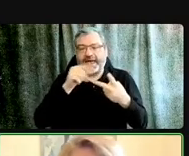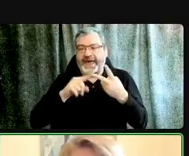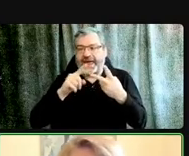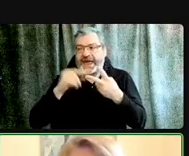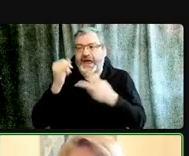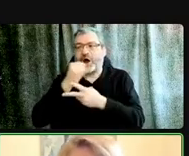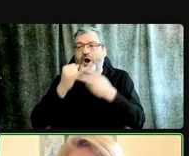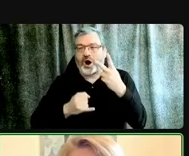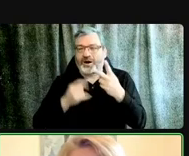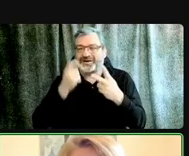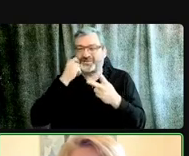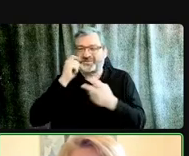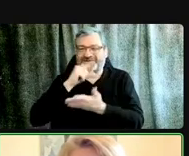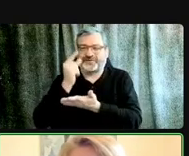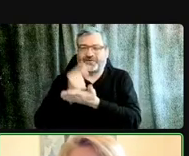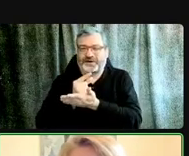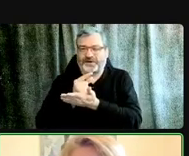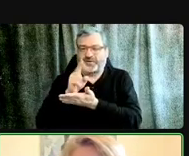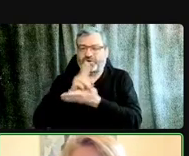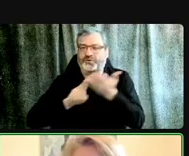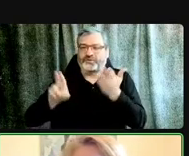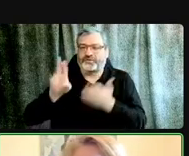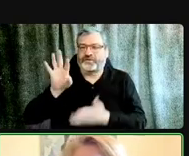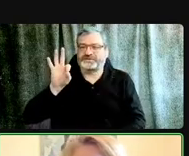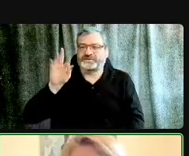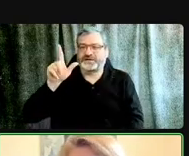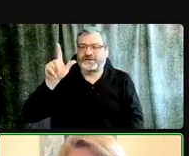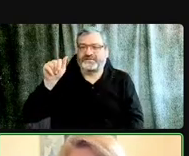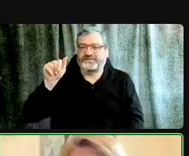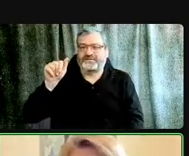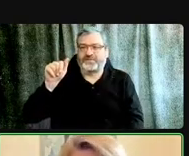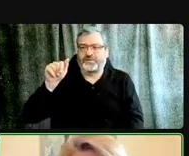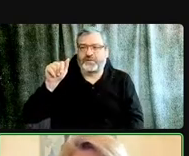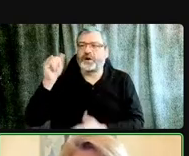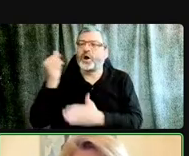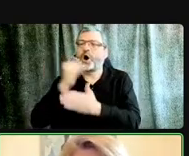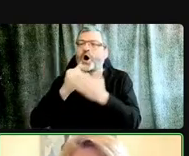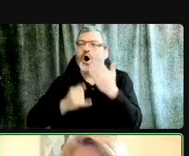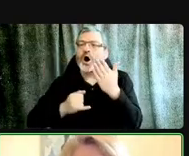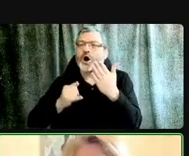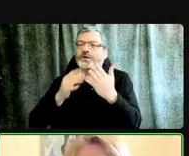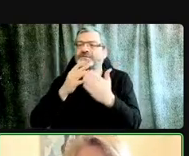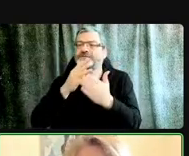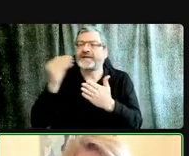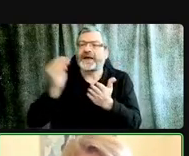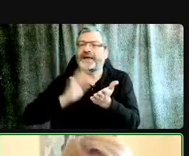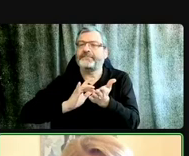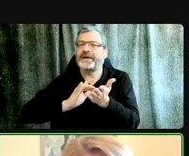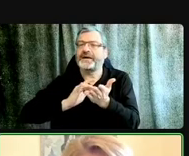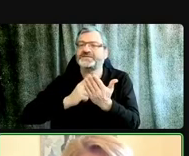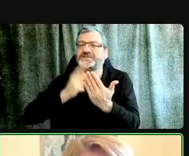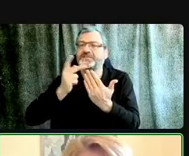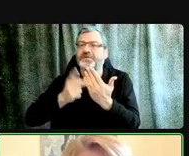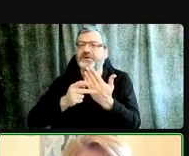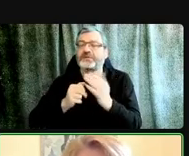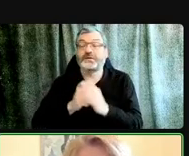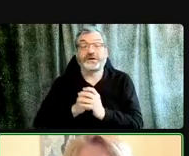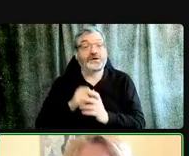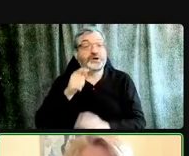from the University of Florida's Arts and Medicine program. And if anyone is interested in exploring